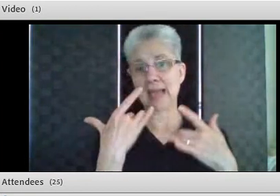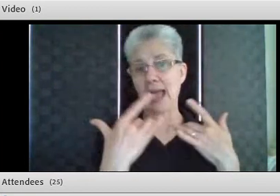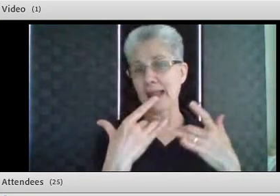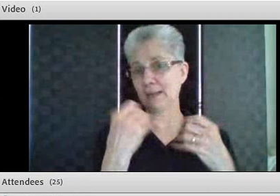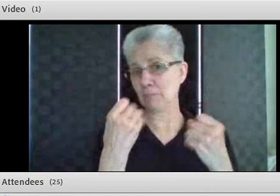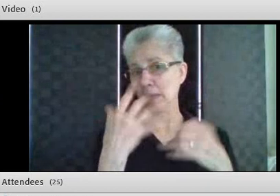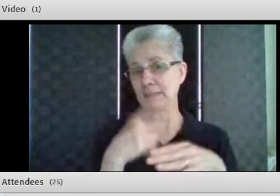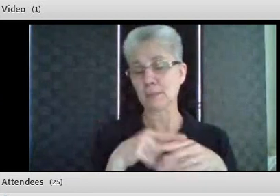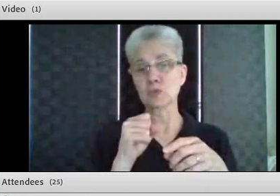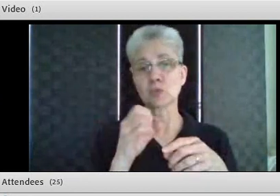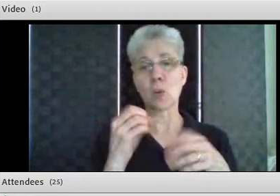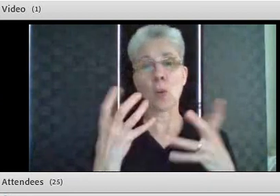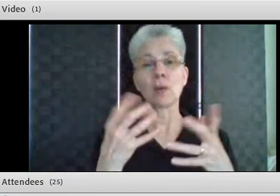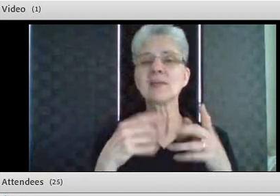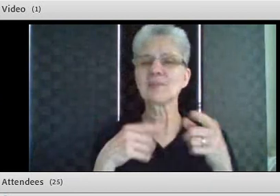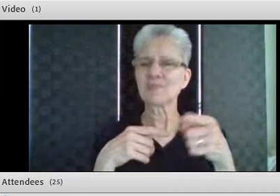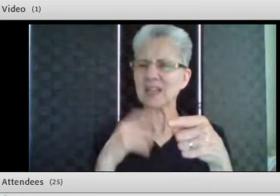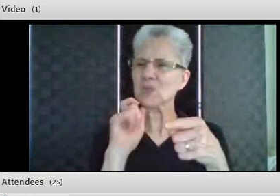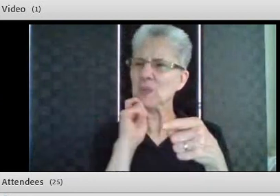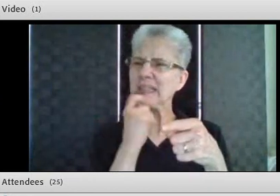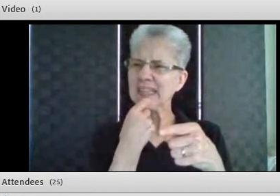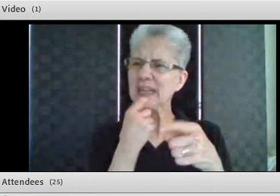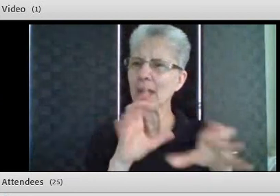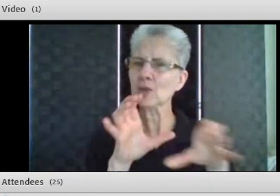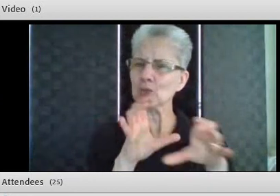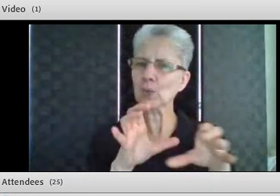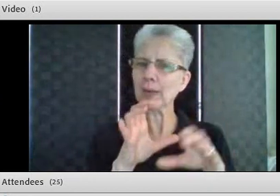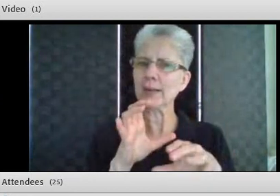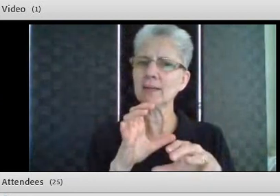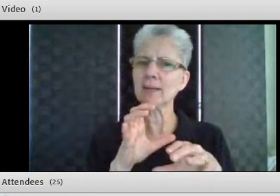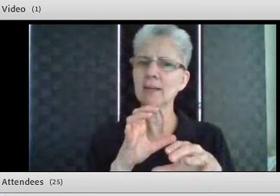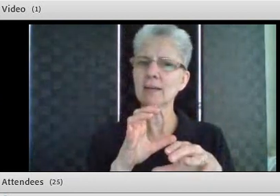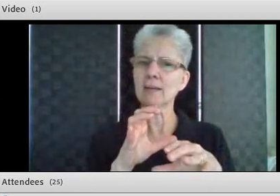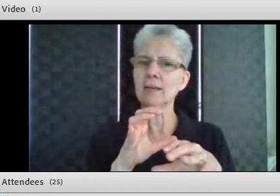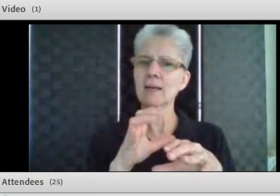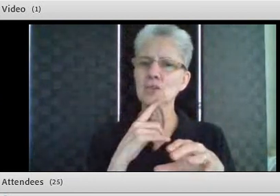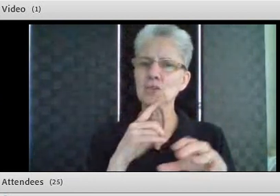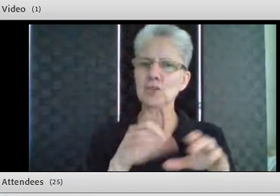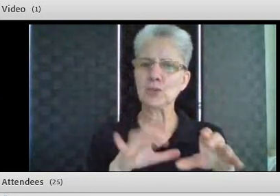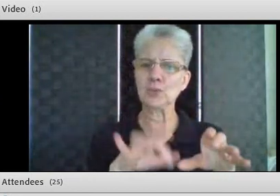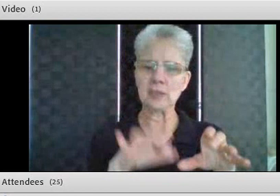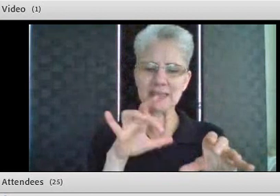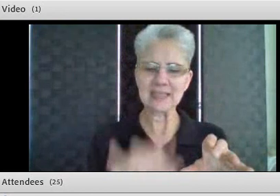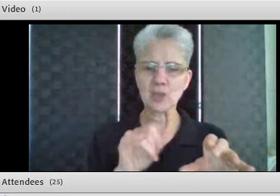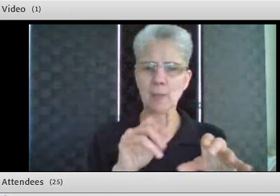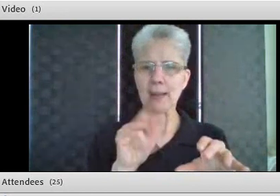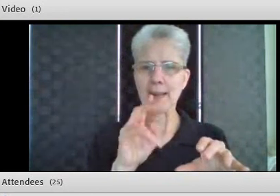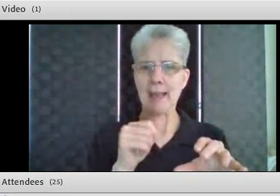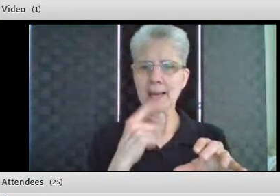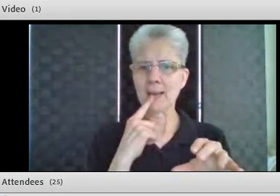You know, sometimes the traditional instruments aren't as exciting if they've done them lots of times, and it's something really neat